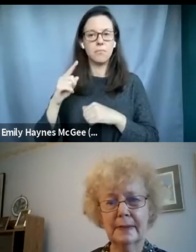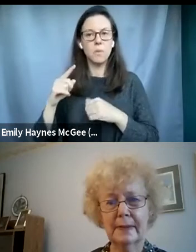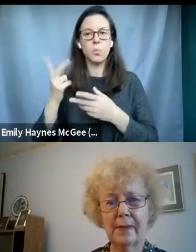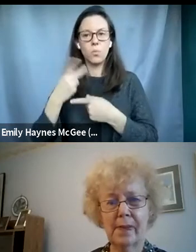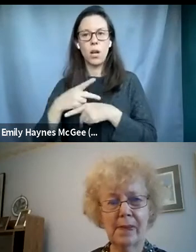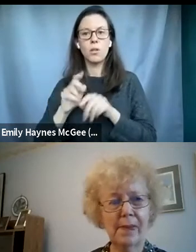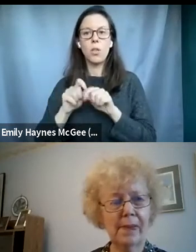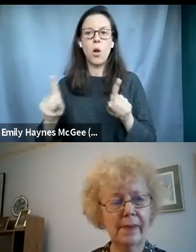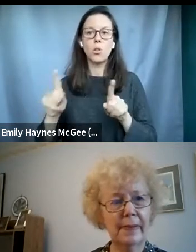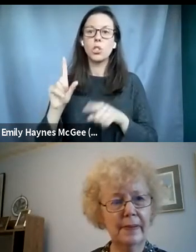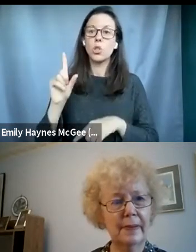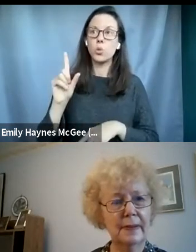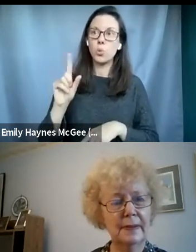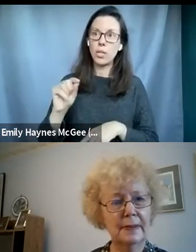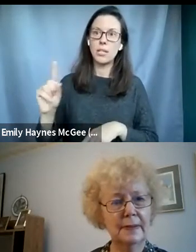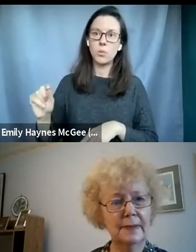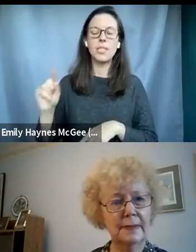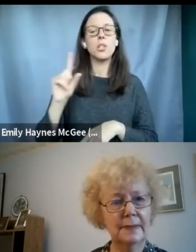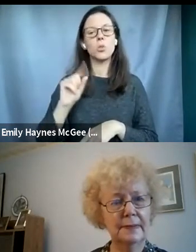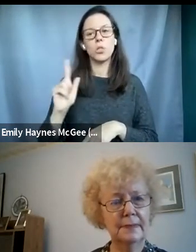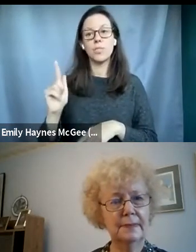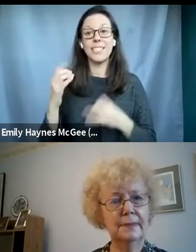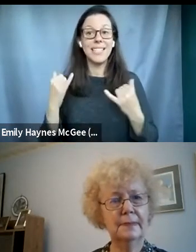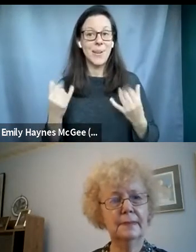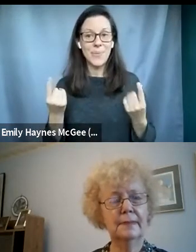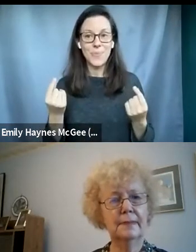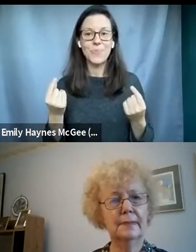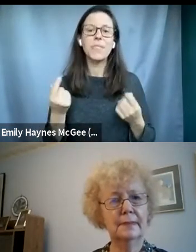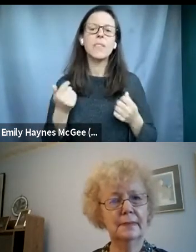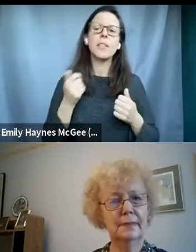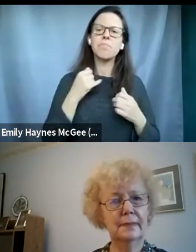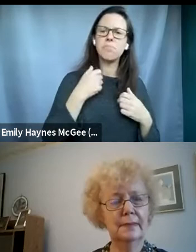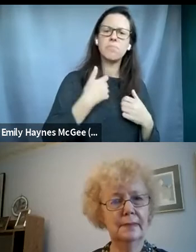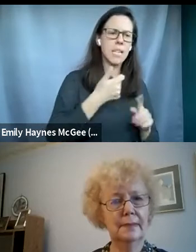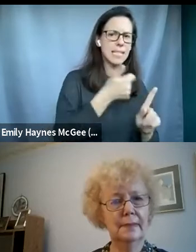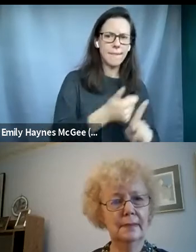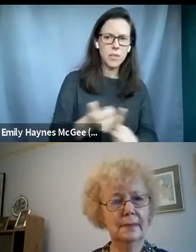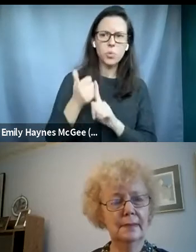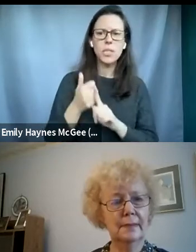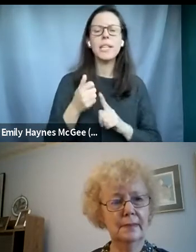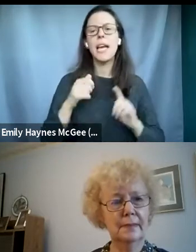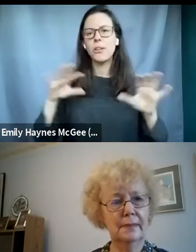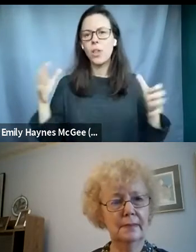And are we now? Continuing to perform individually and collectively, creating and working with and in community